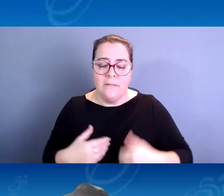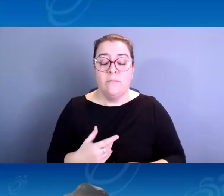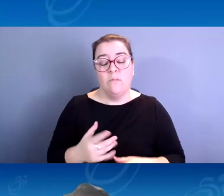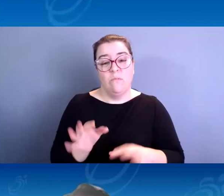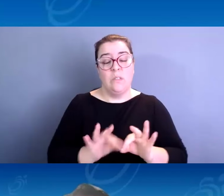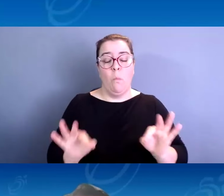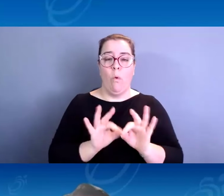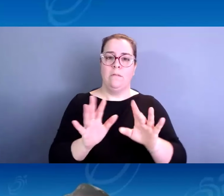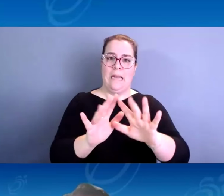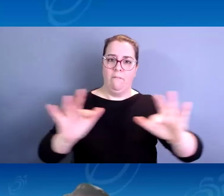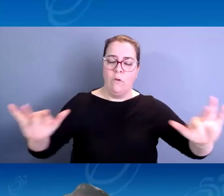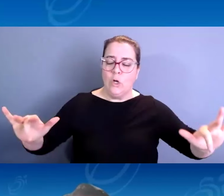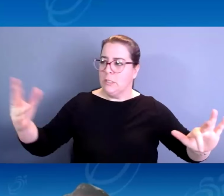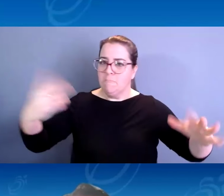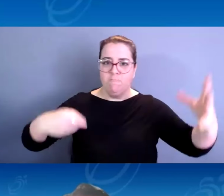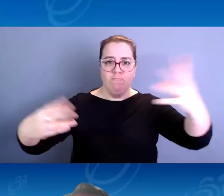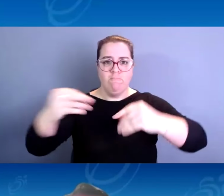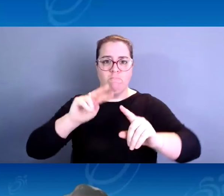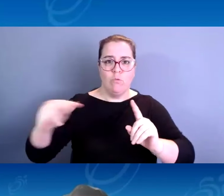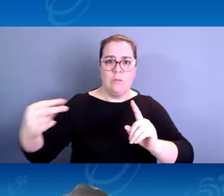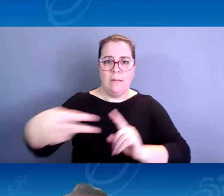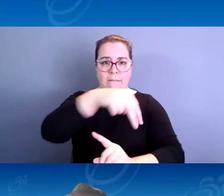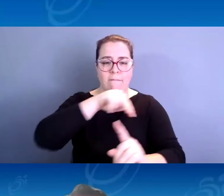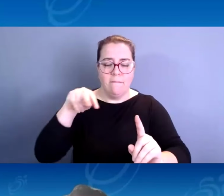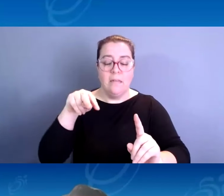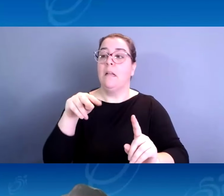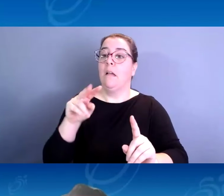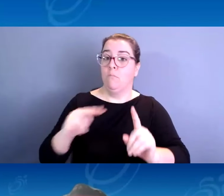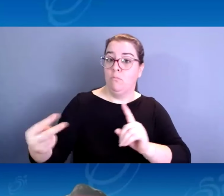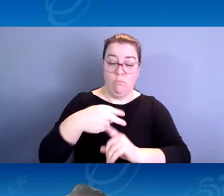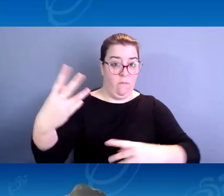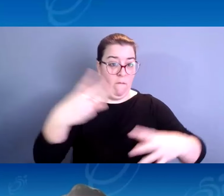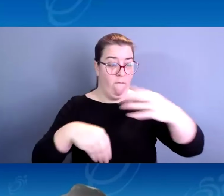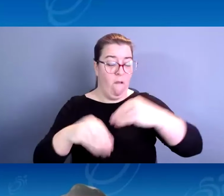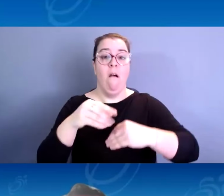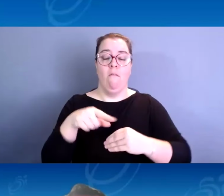we just build something better for everyone. And I think that that is something that we need to recognize.